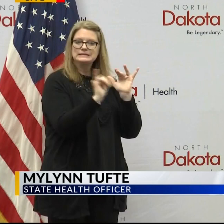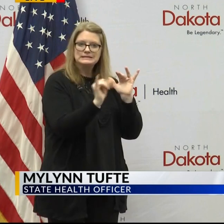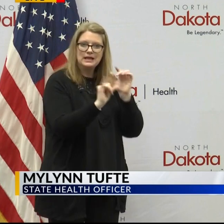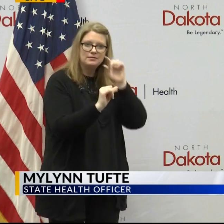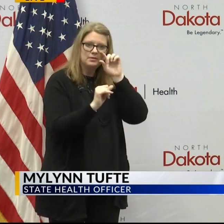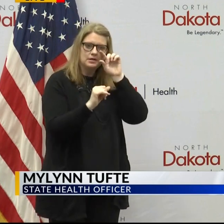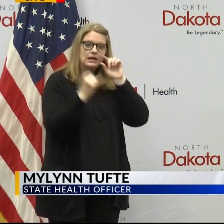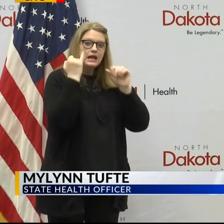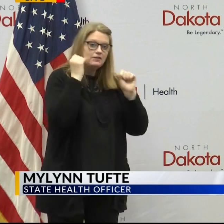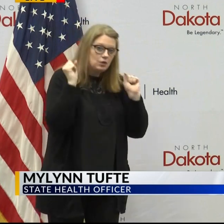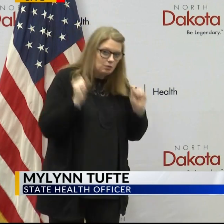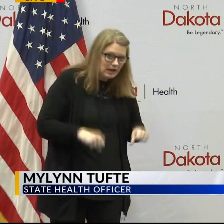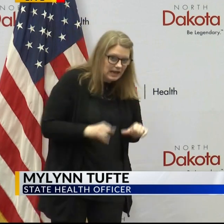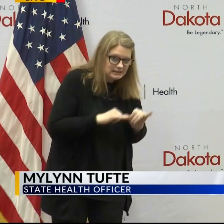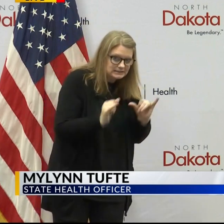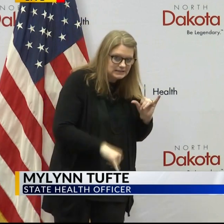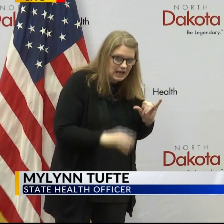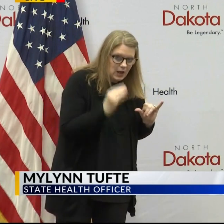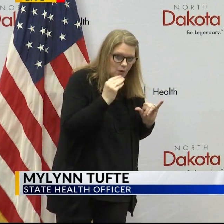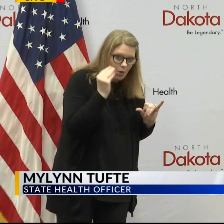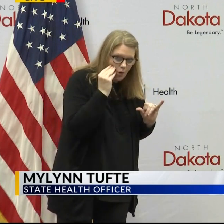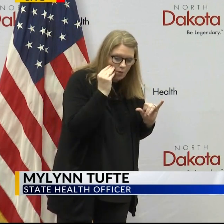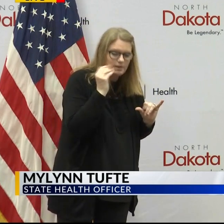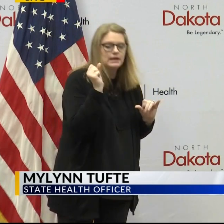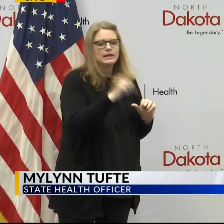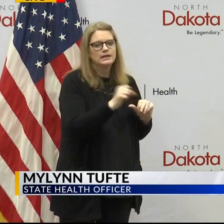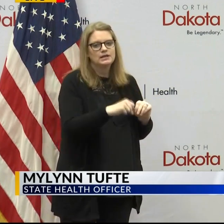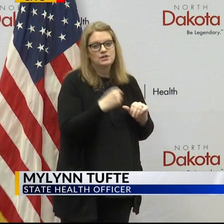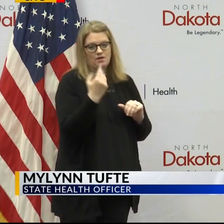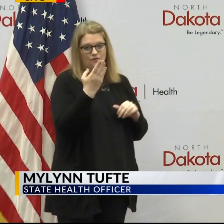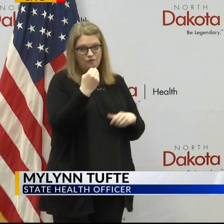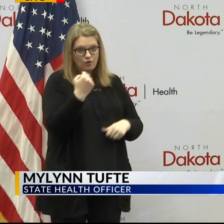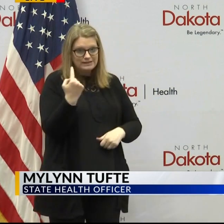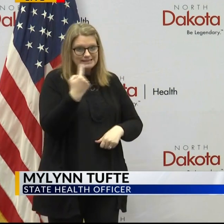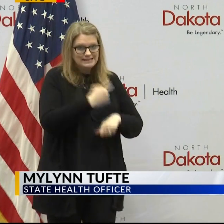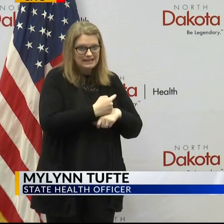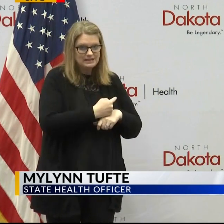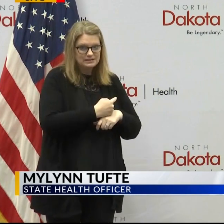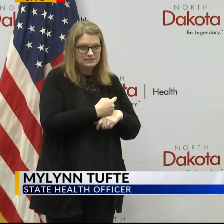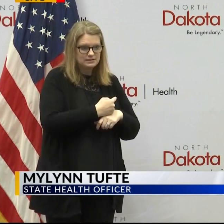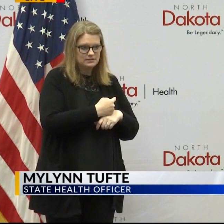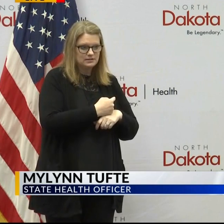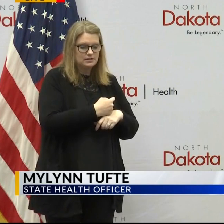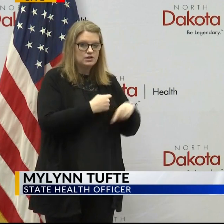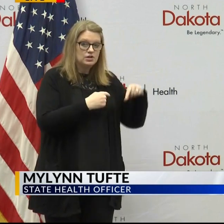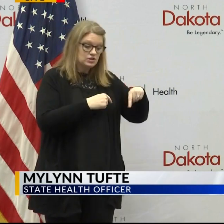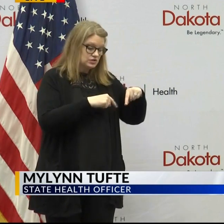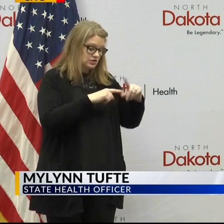WEB SITE HEALTHND.GOV. IN ADDITION TO THE ORDER, THE RANK FOR ALL CLOSE CONTACT